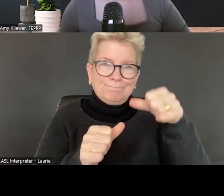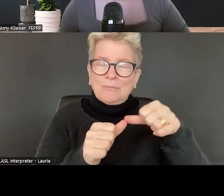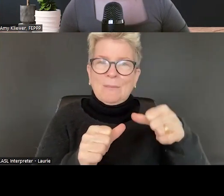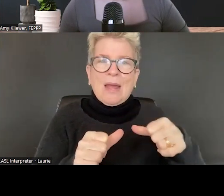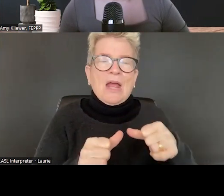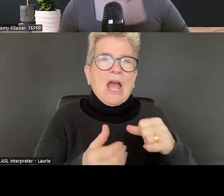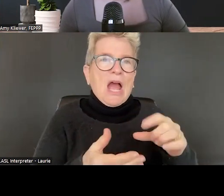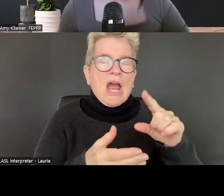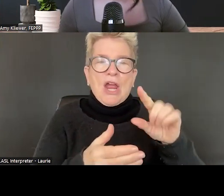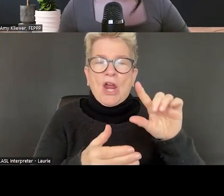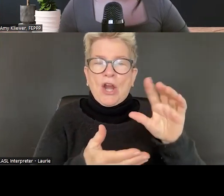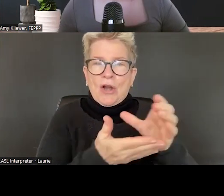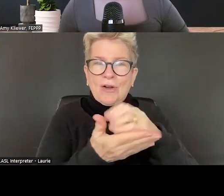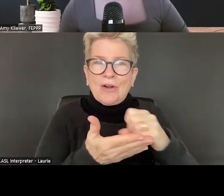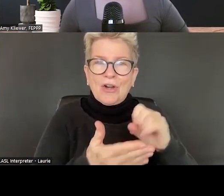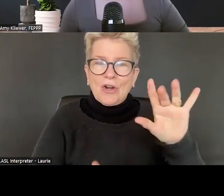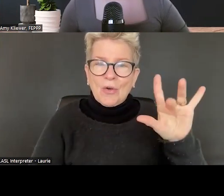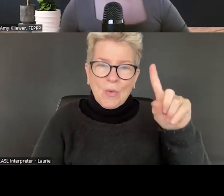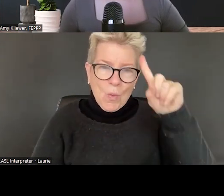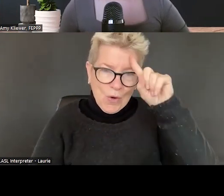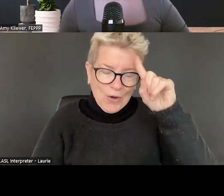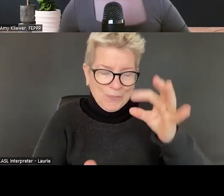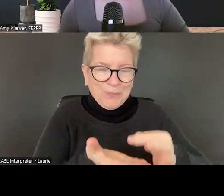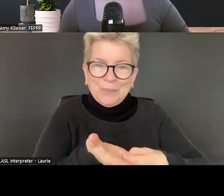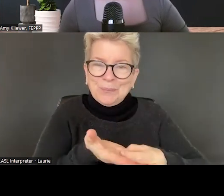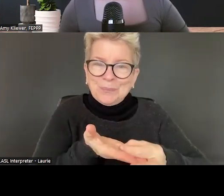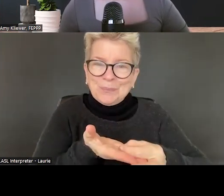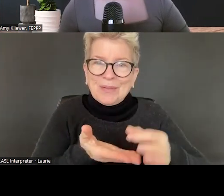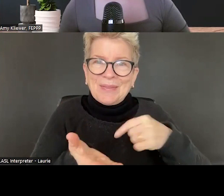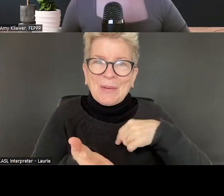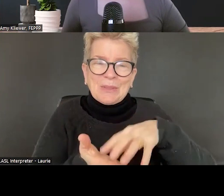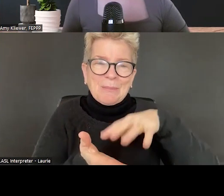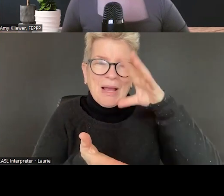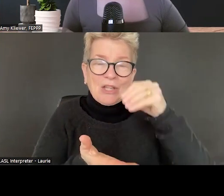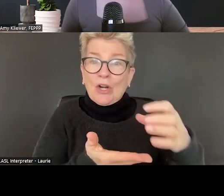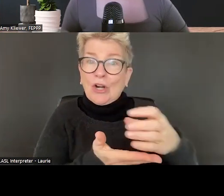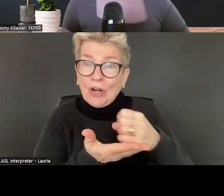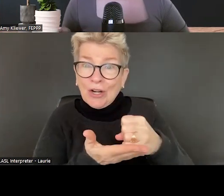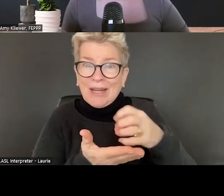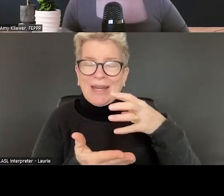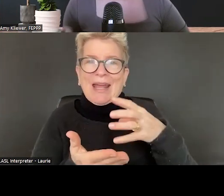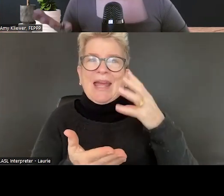so that was my first earning experience as well, and I remember that those quarters felt